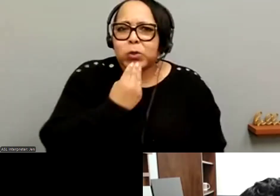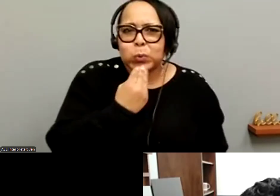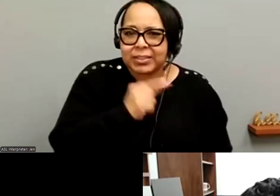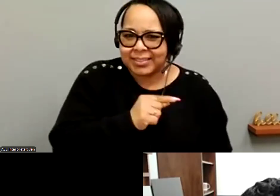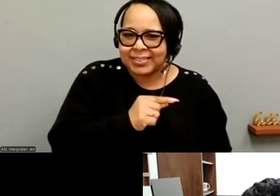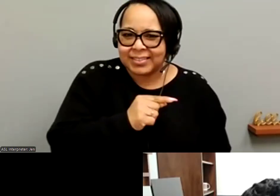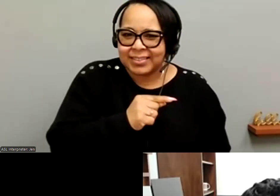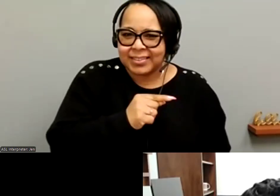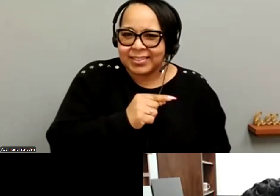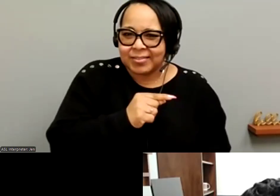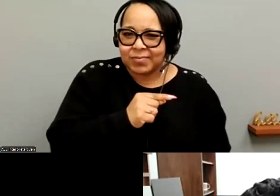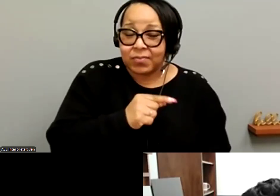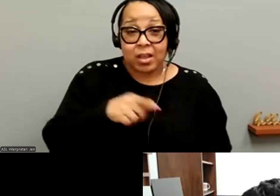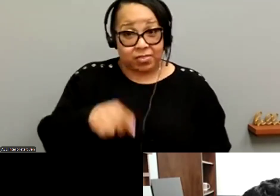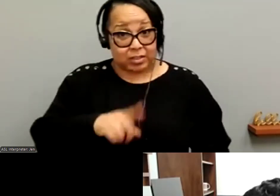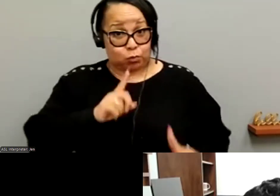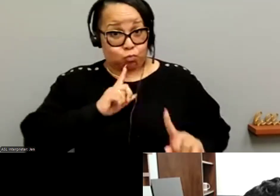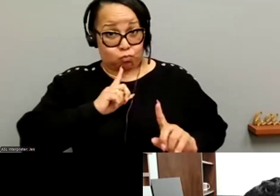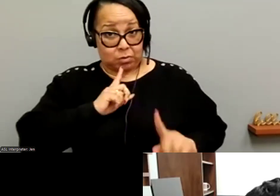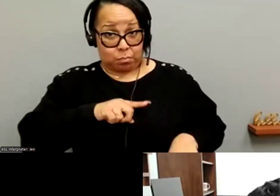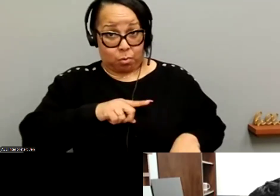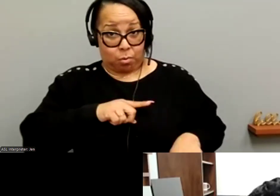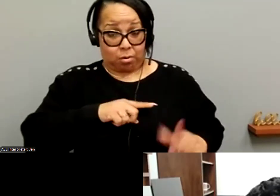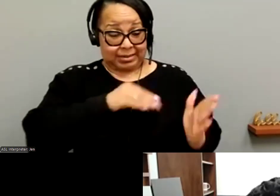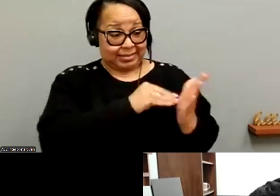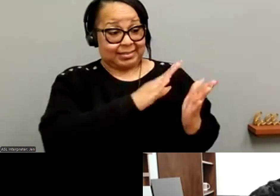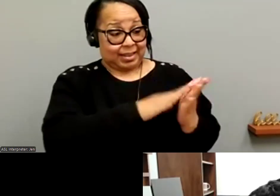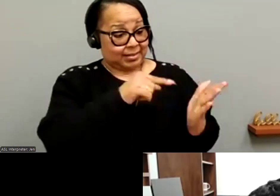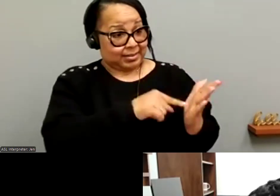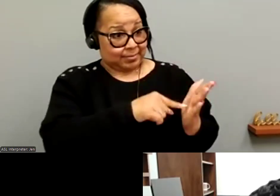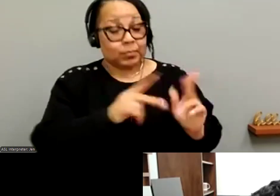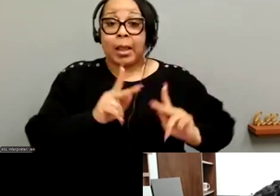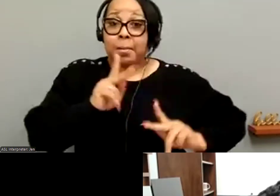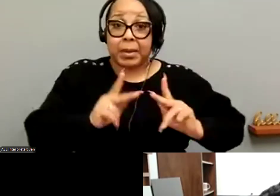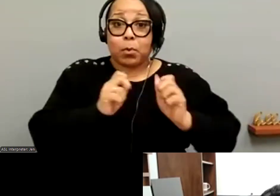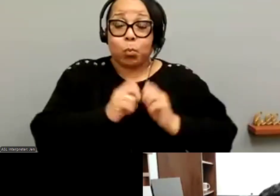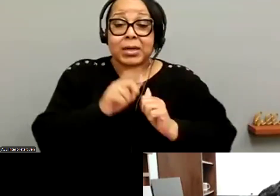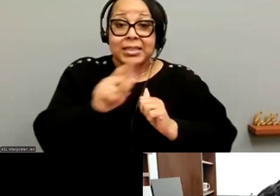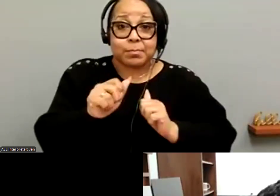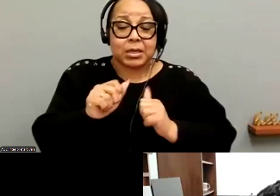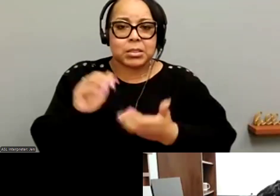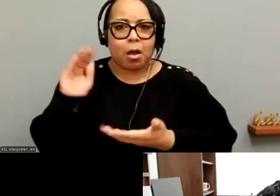13:12:33 This report says people with 13:12:35 disability are less likely to